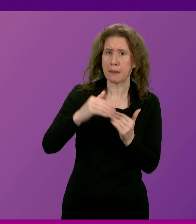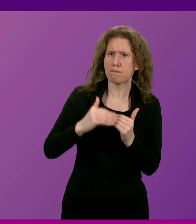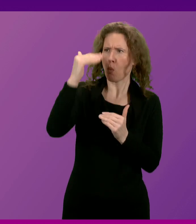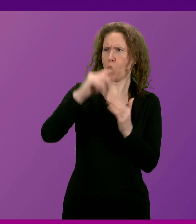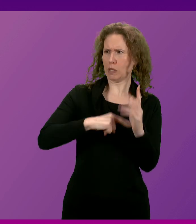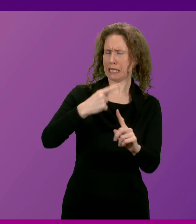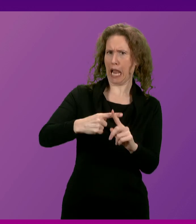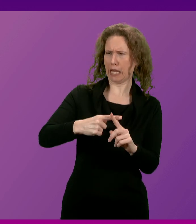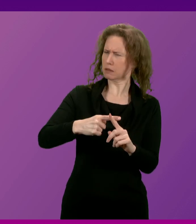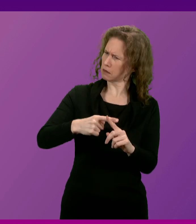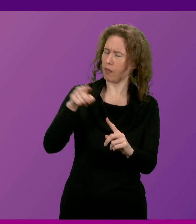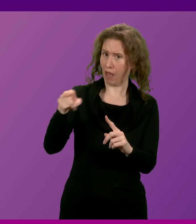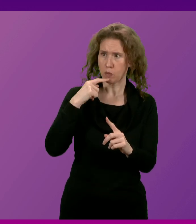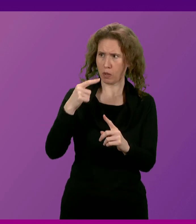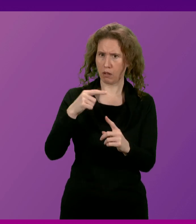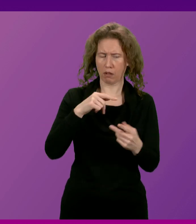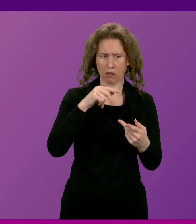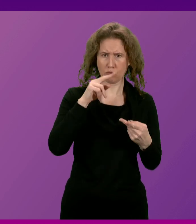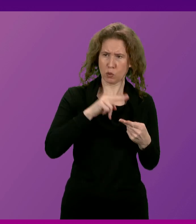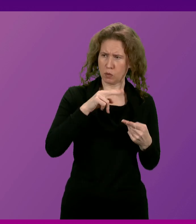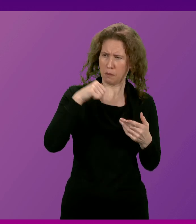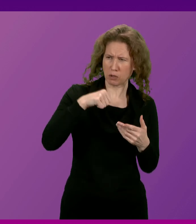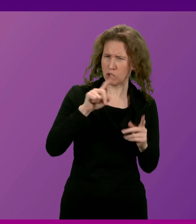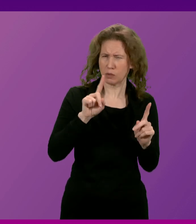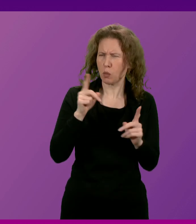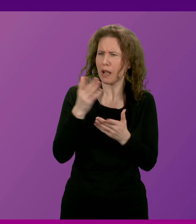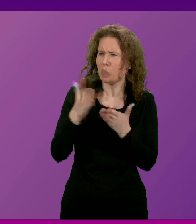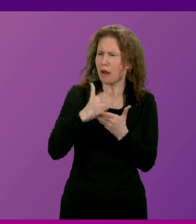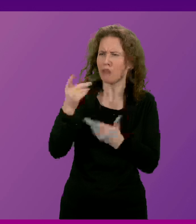way that would reduce the Scottish Government’s budget? Perhaps he wants to clarify that point.